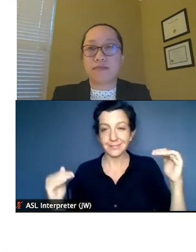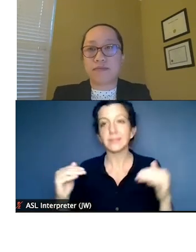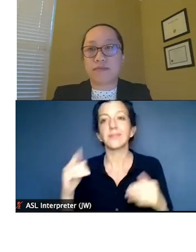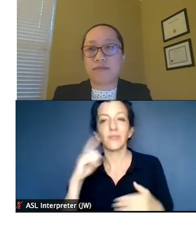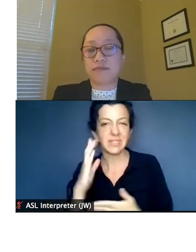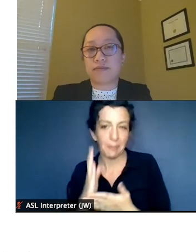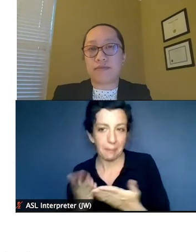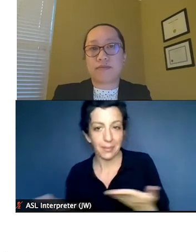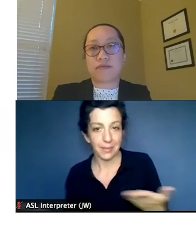Okay, thank you.